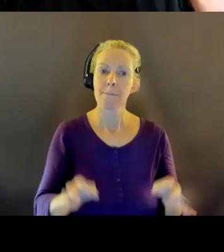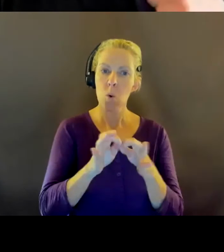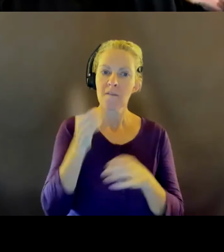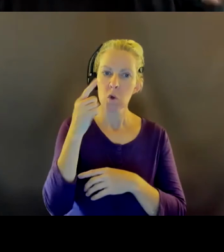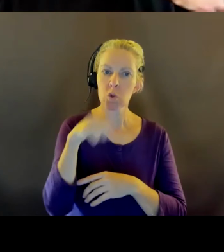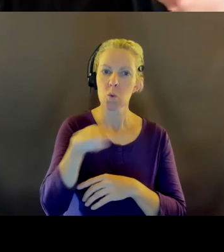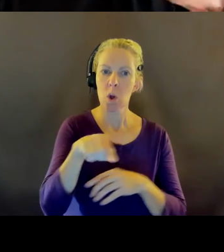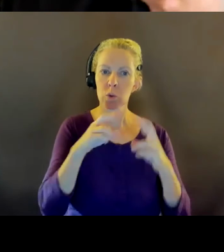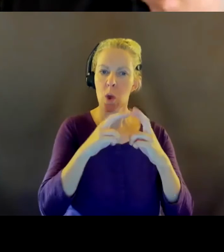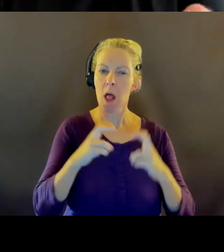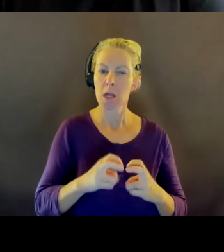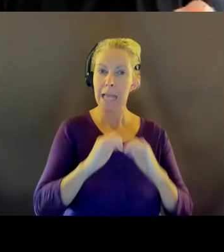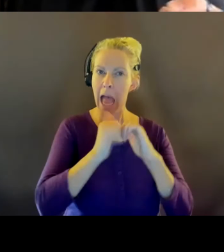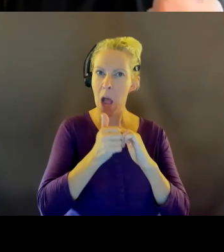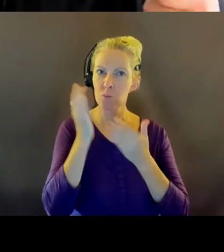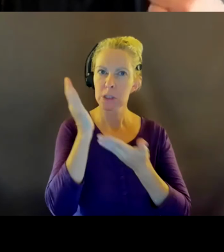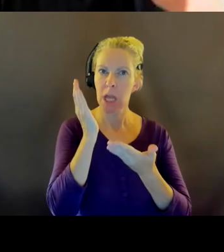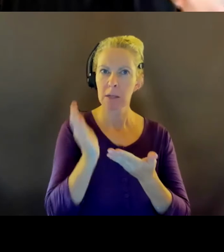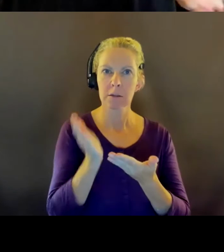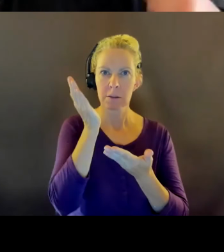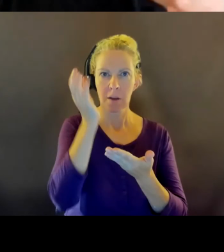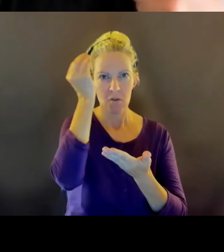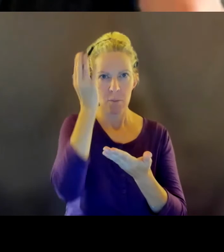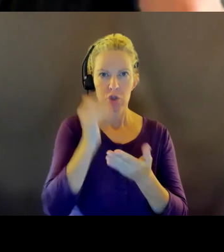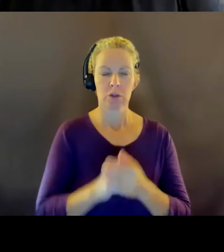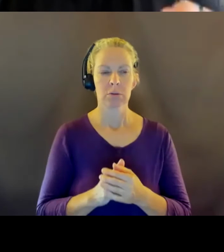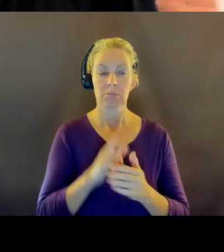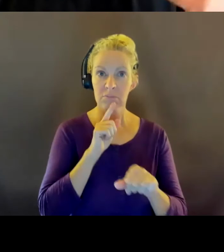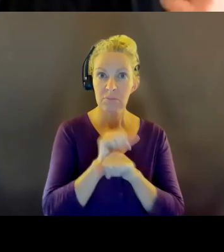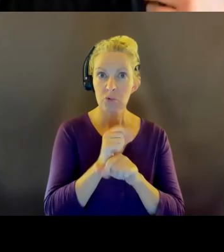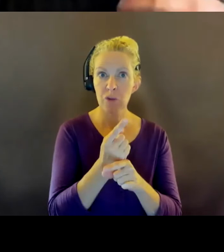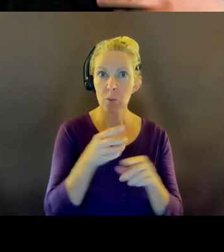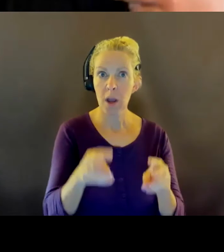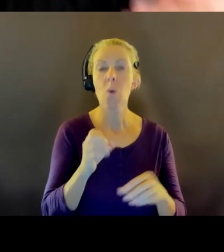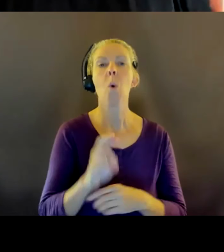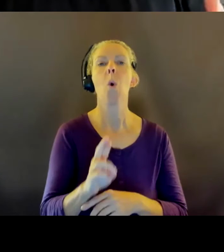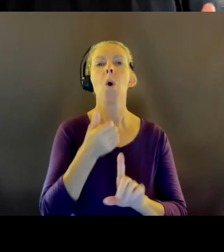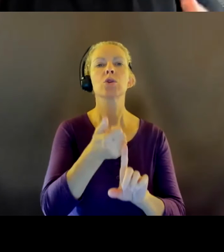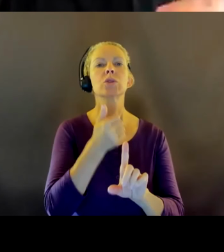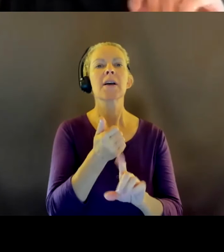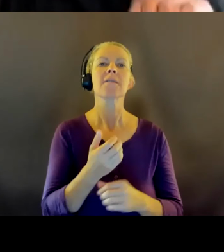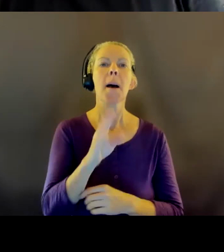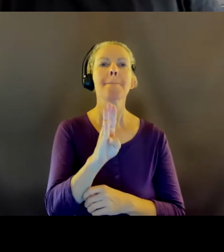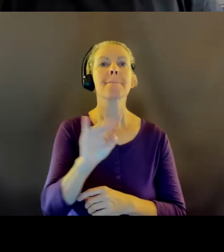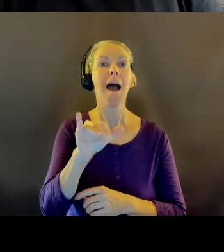if this is really the right way to present it, or if you are biased or not with the way that you present information, chances are, you are biased.